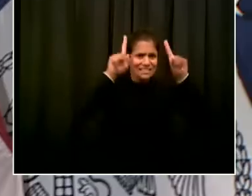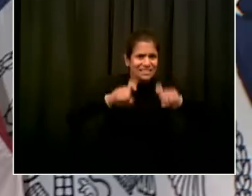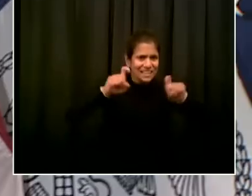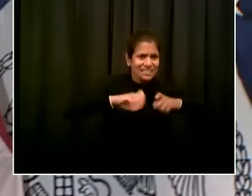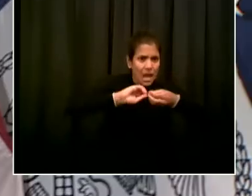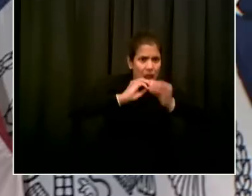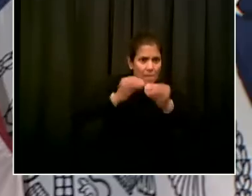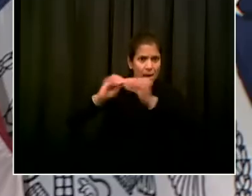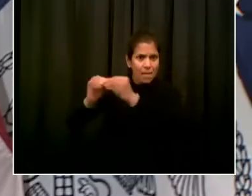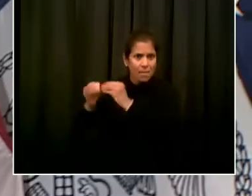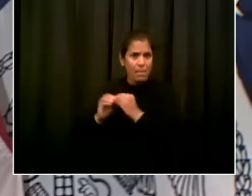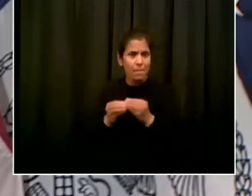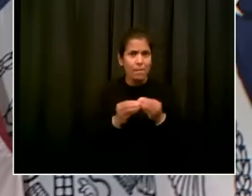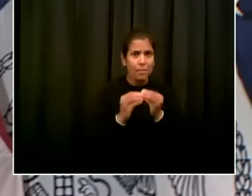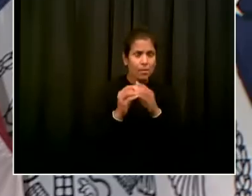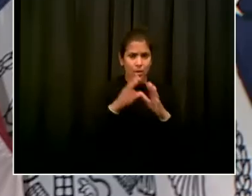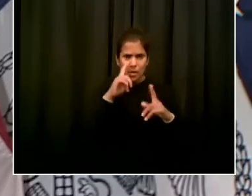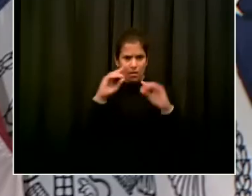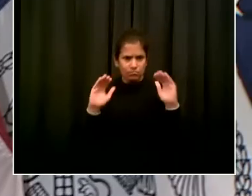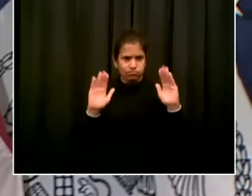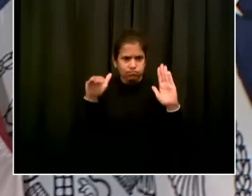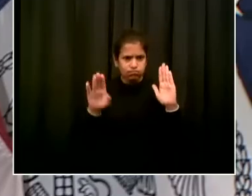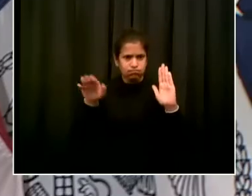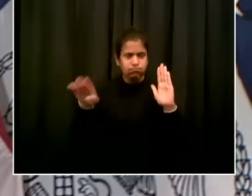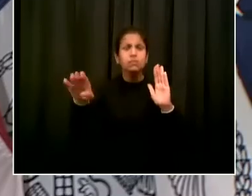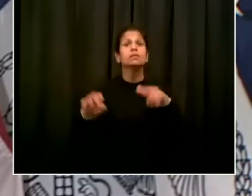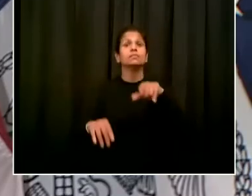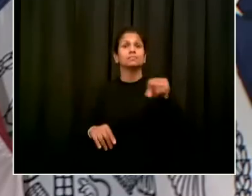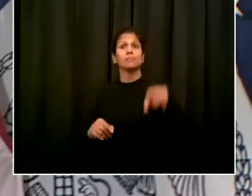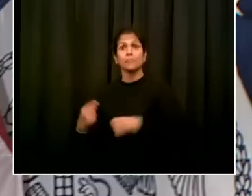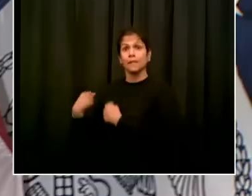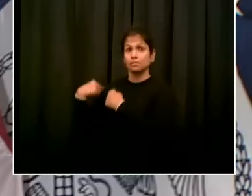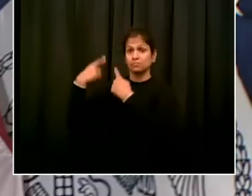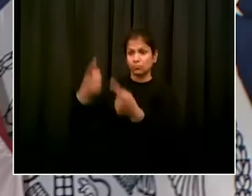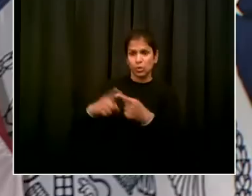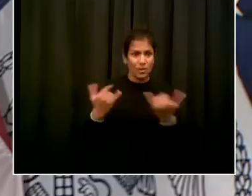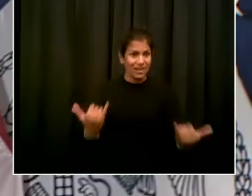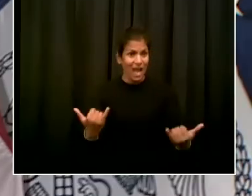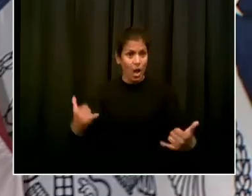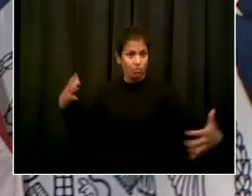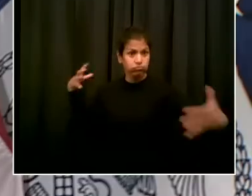SUMMER, AND PLACES LIKE